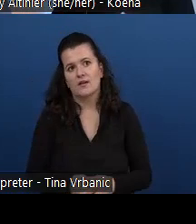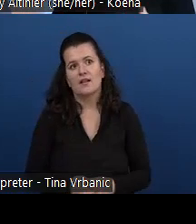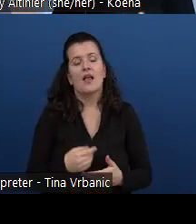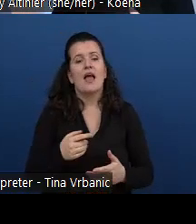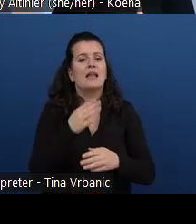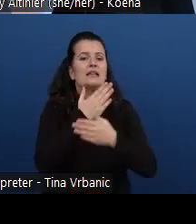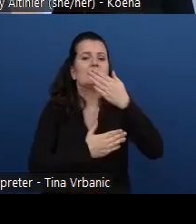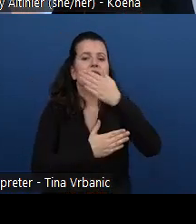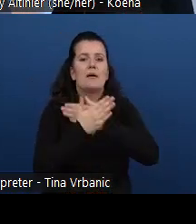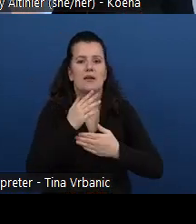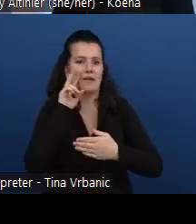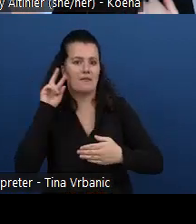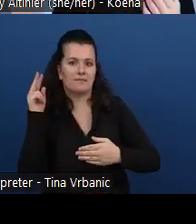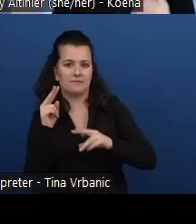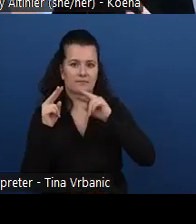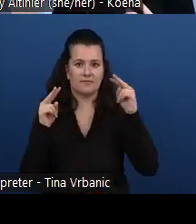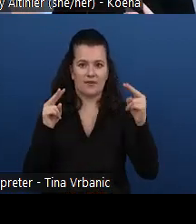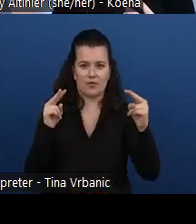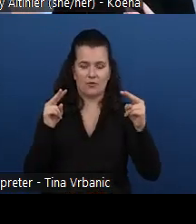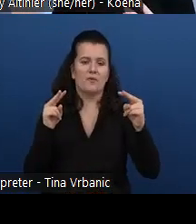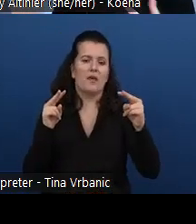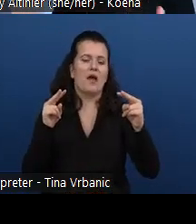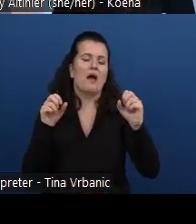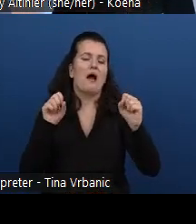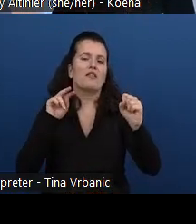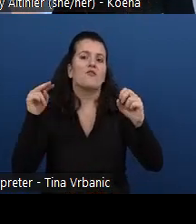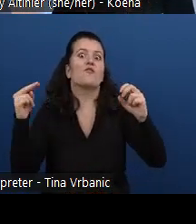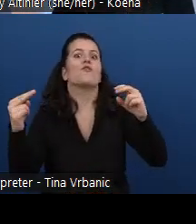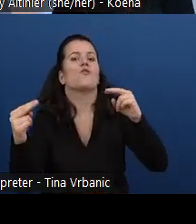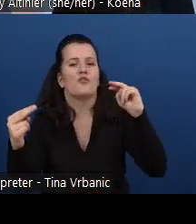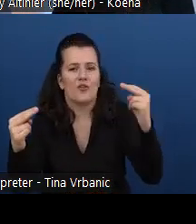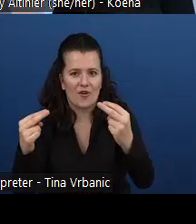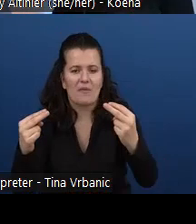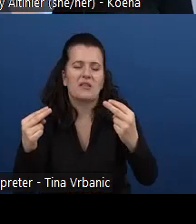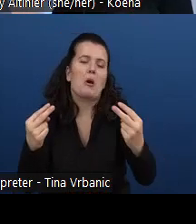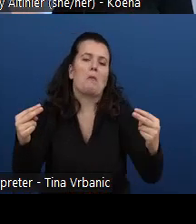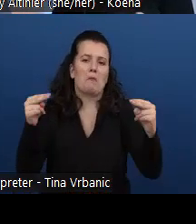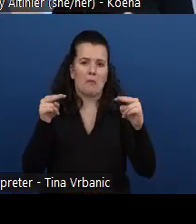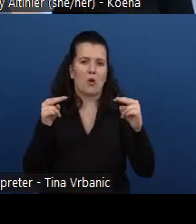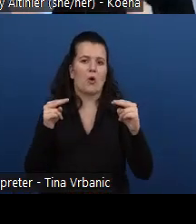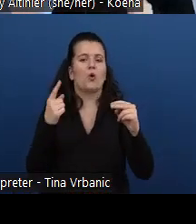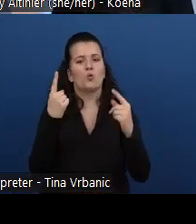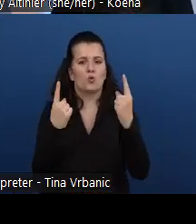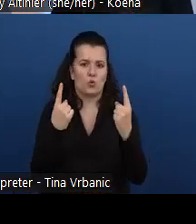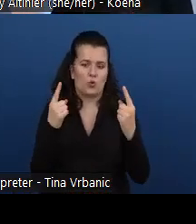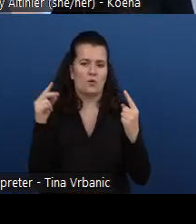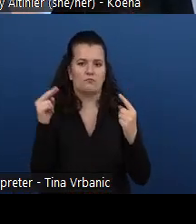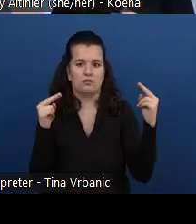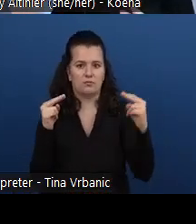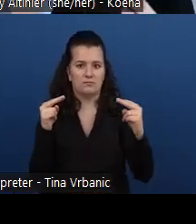Actually, we have more, but years ago, we had what we called the Medical Model of Disability.